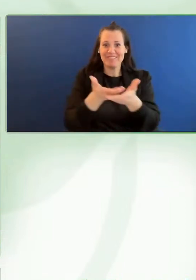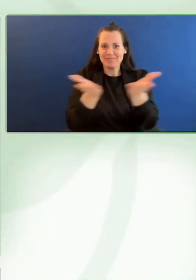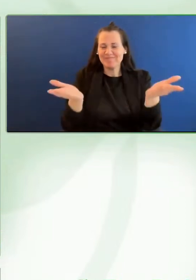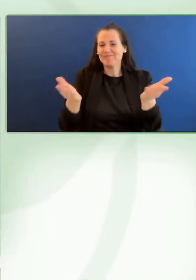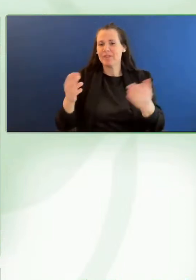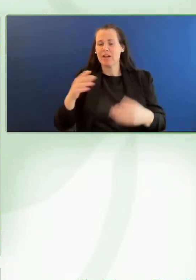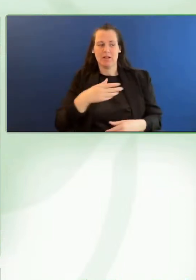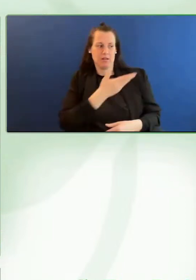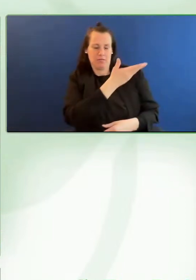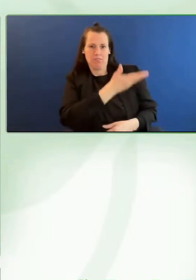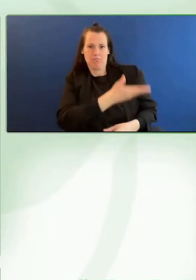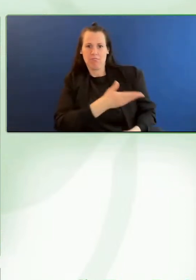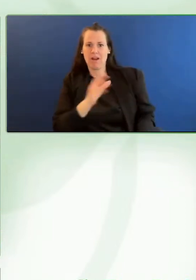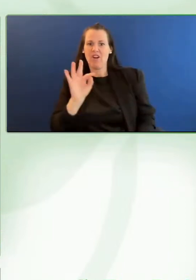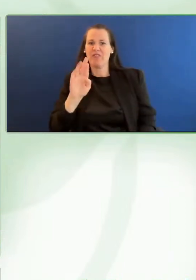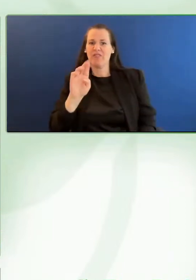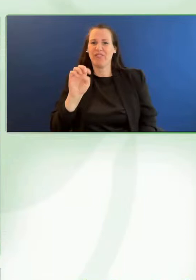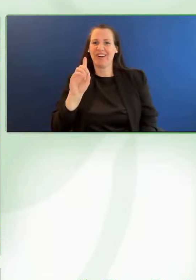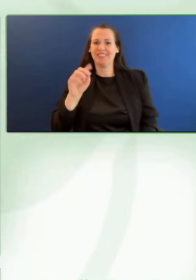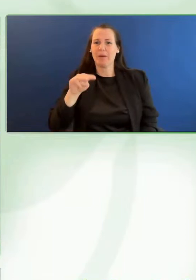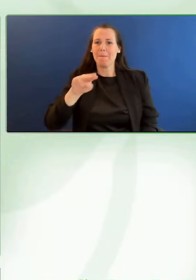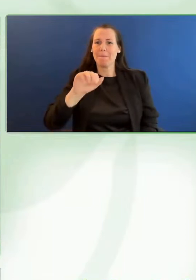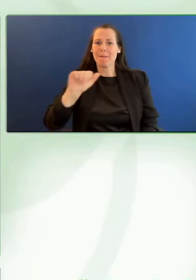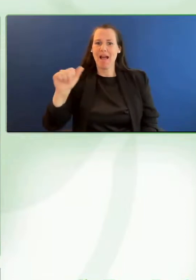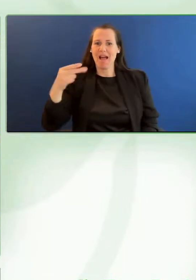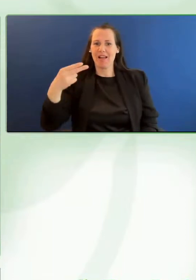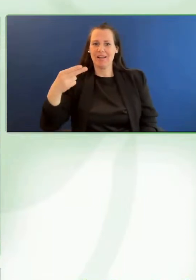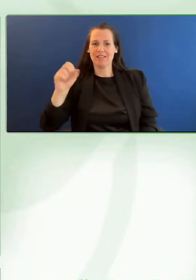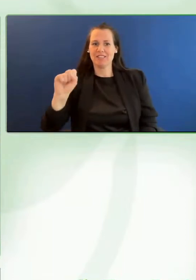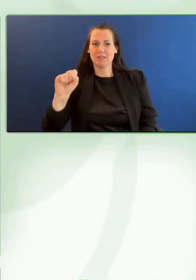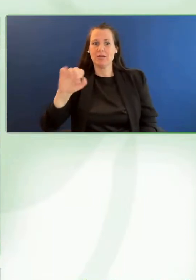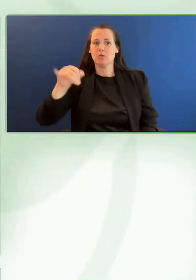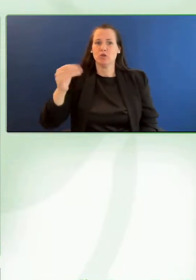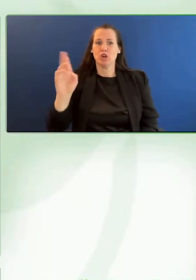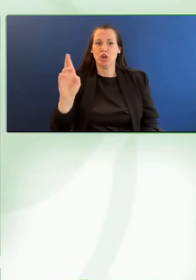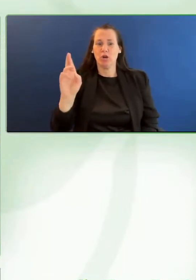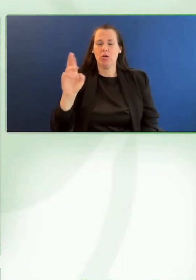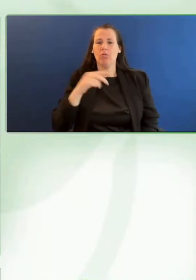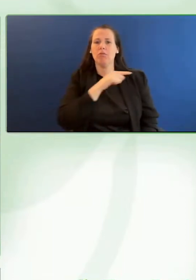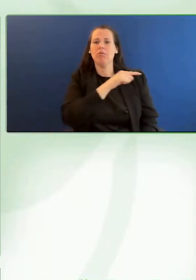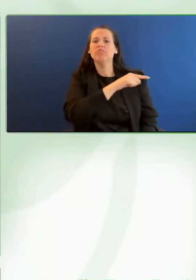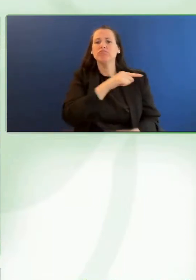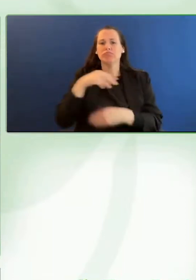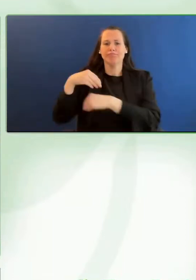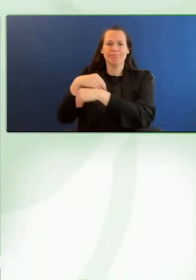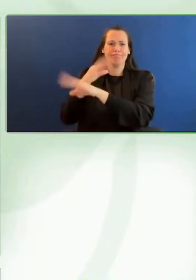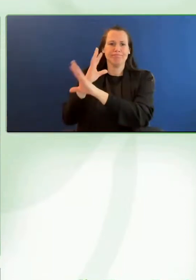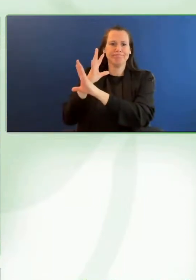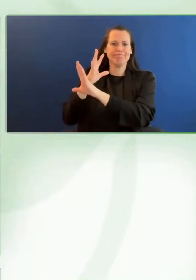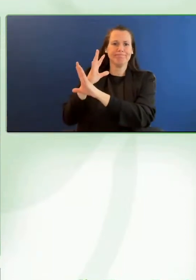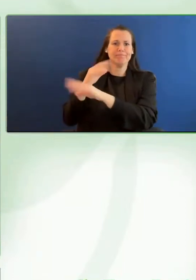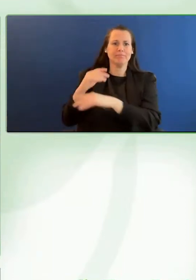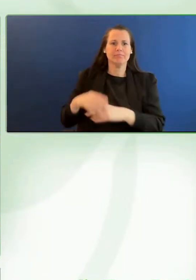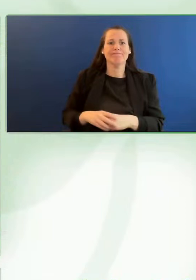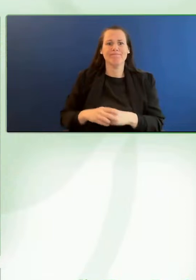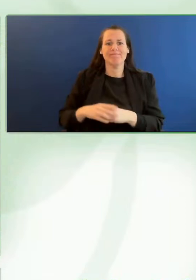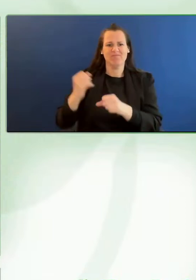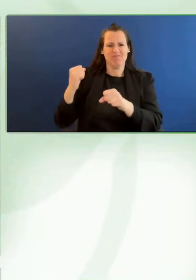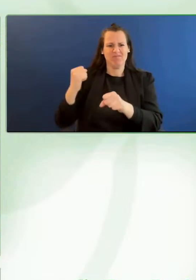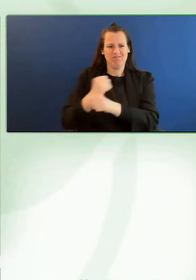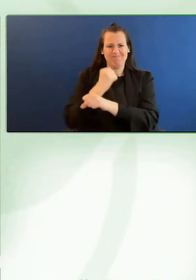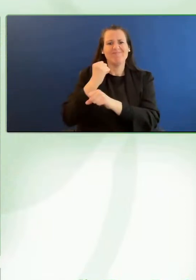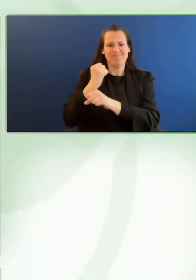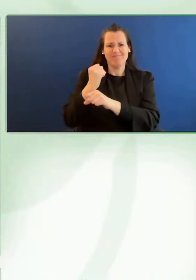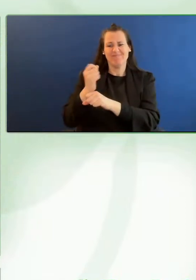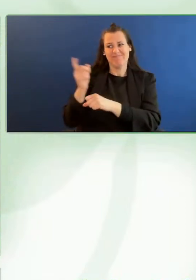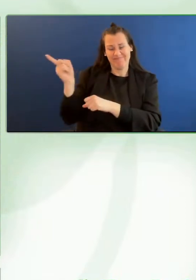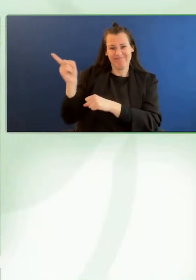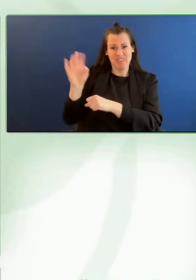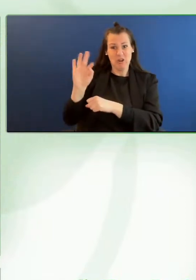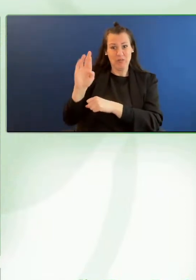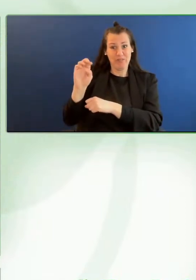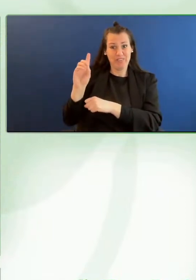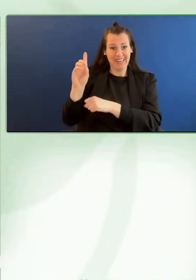relation, how it inspires us to journey limitless clay and Fred, I will pass over to you to